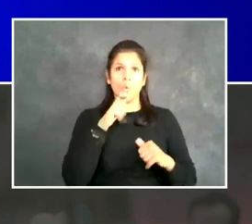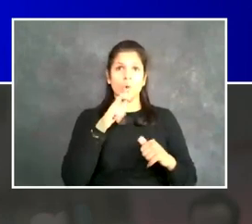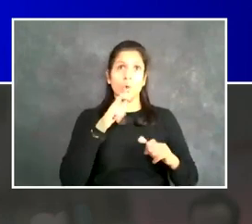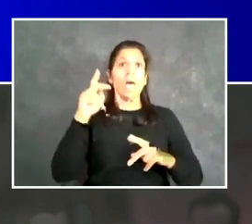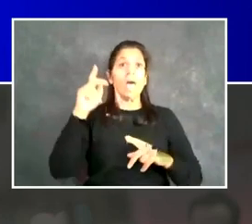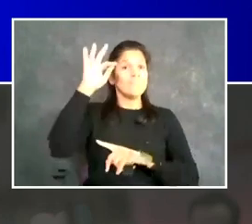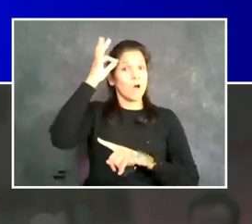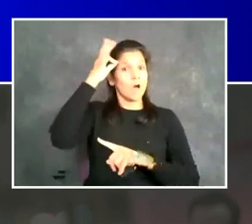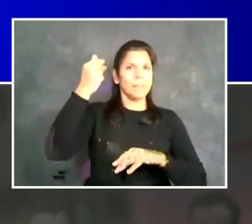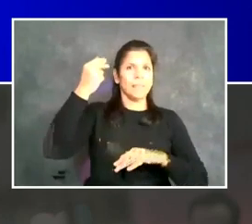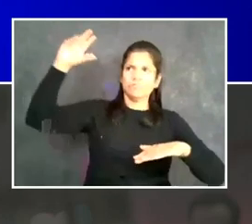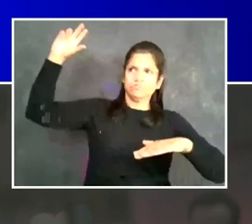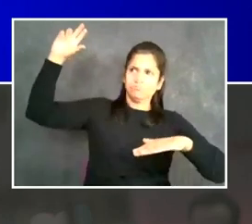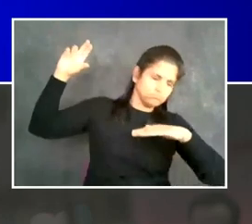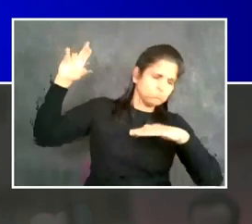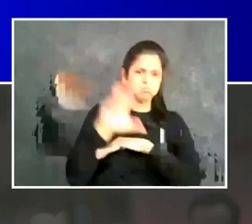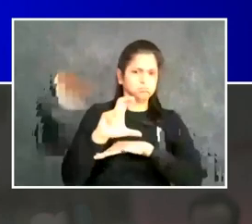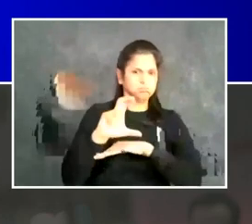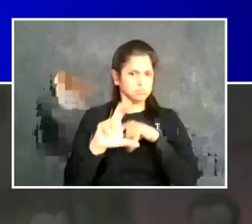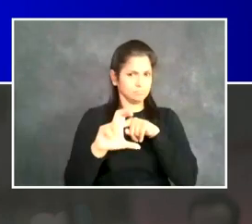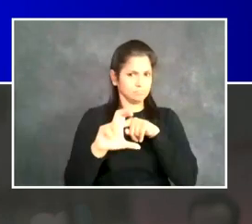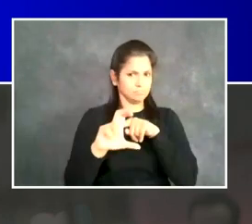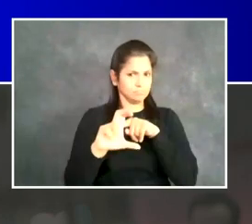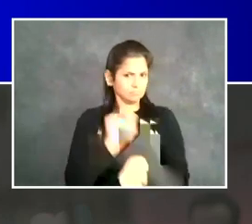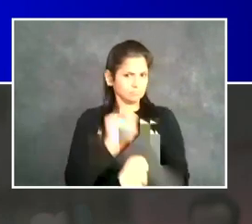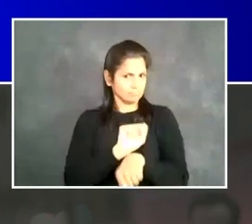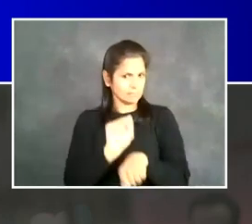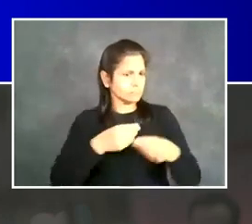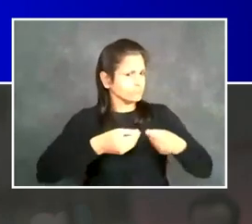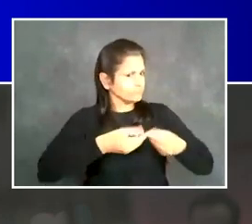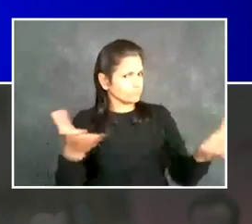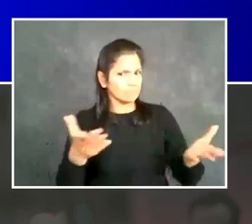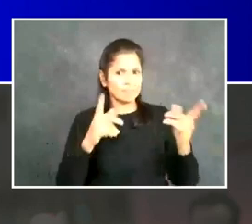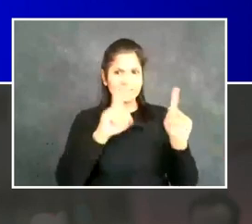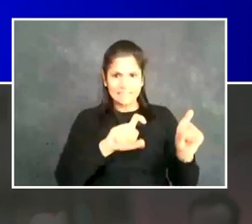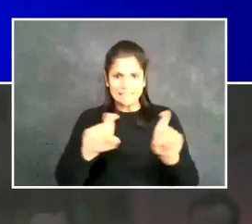TO SAY THE ANTIBODY TEST, NO